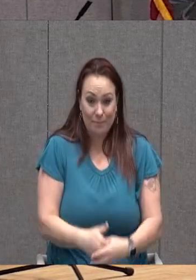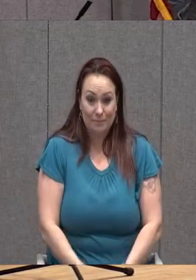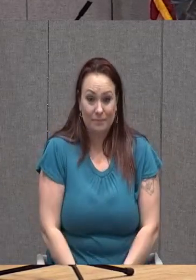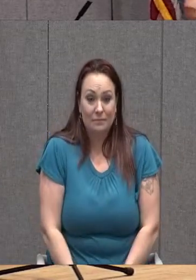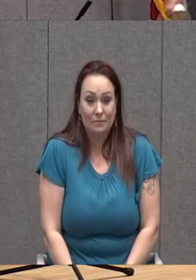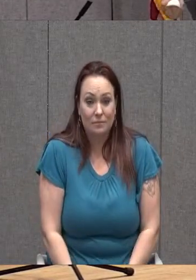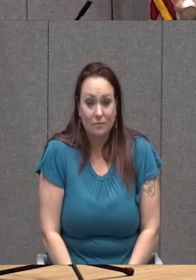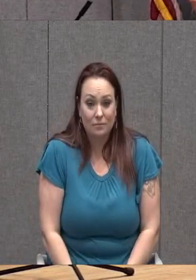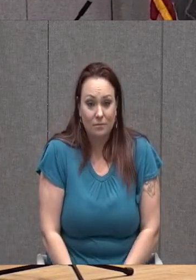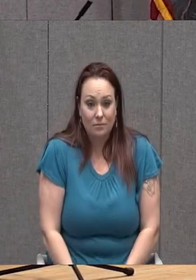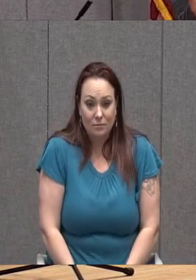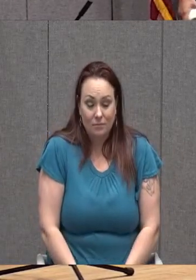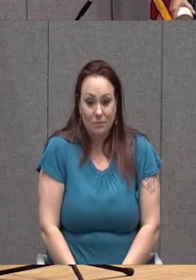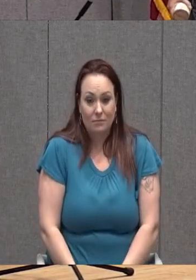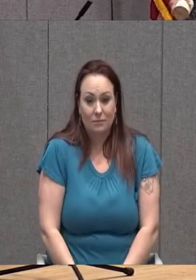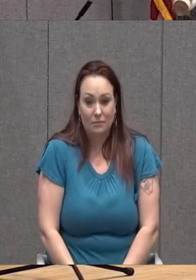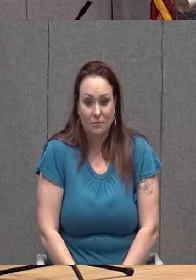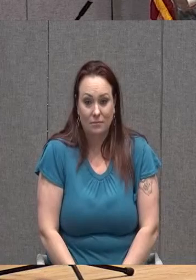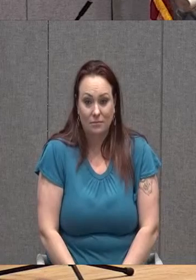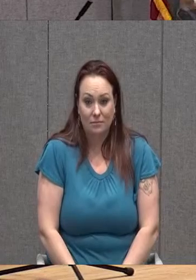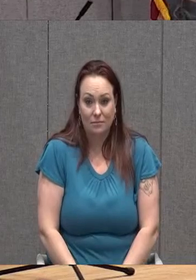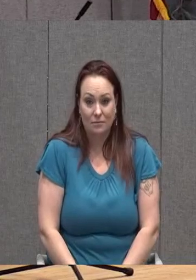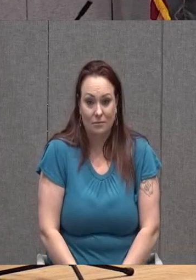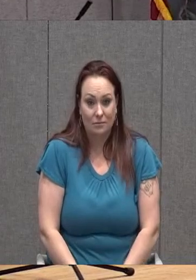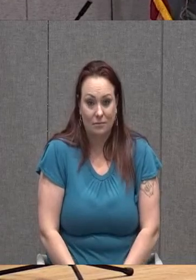(timer beeping) (in foreign language)